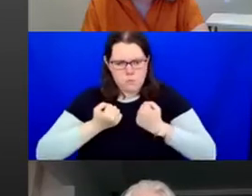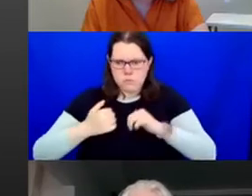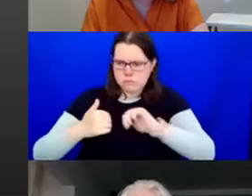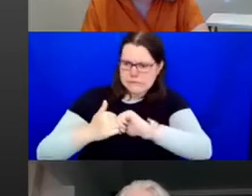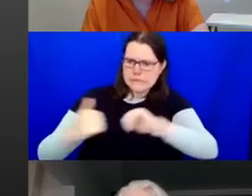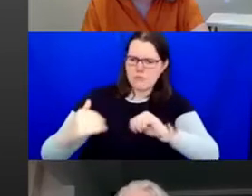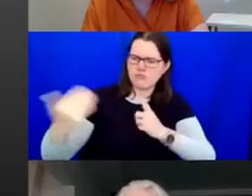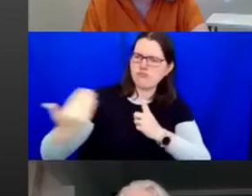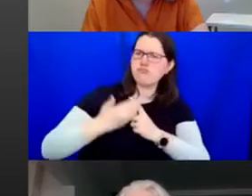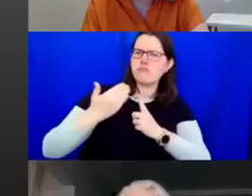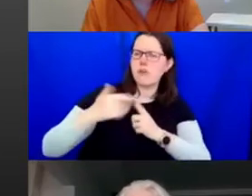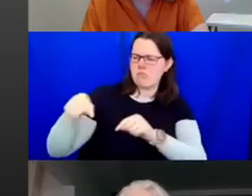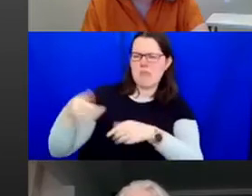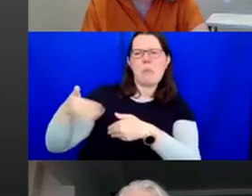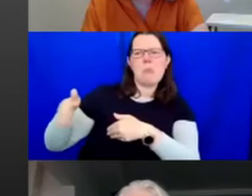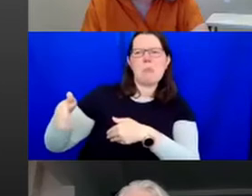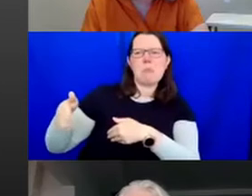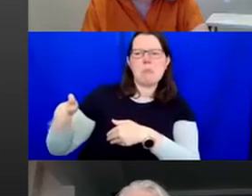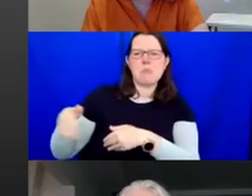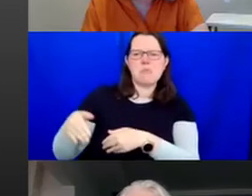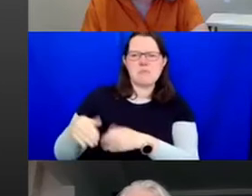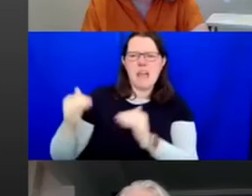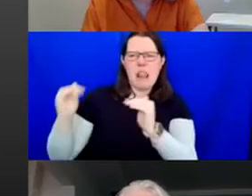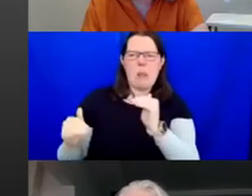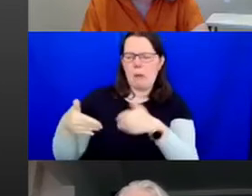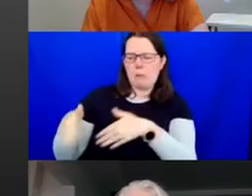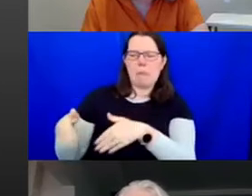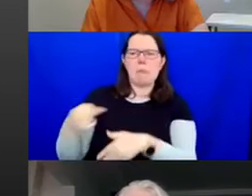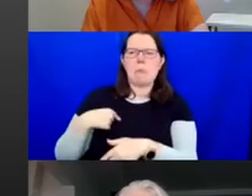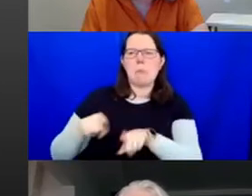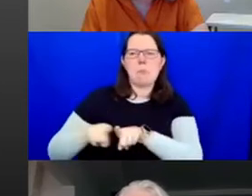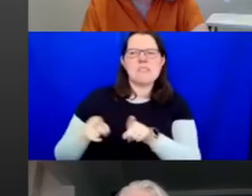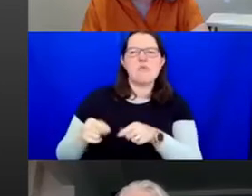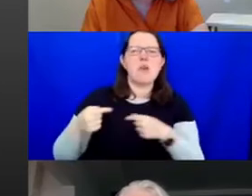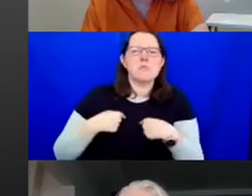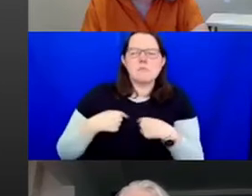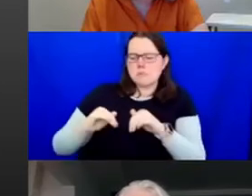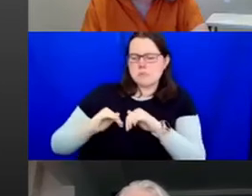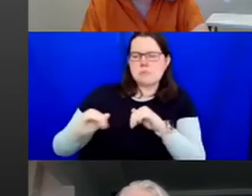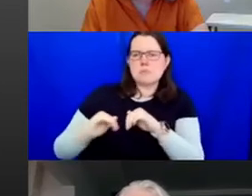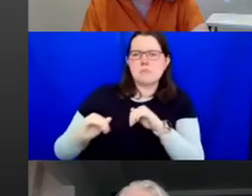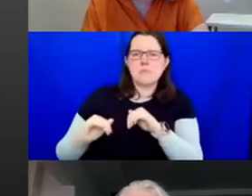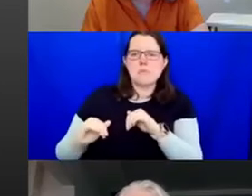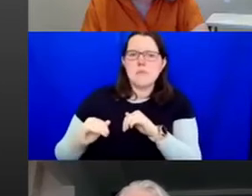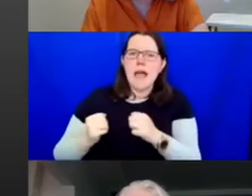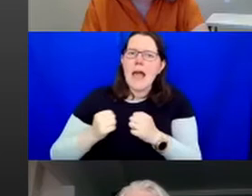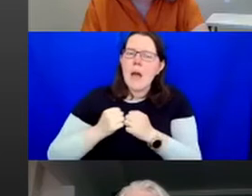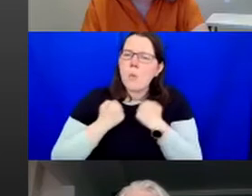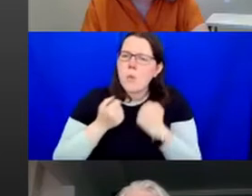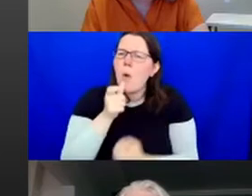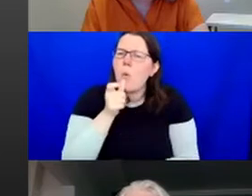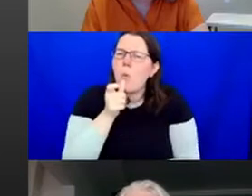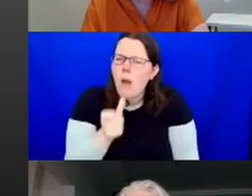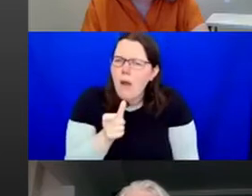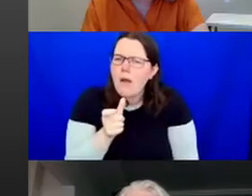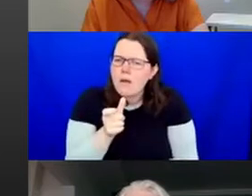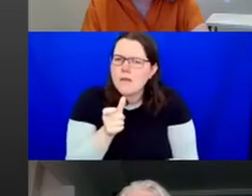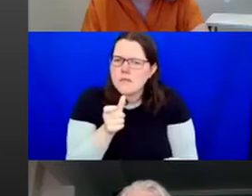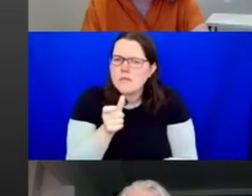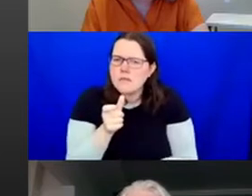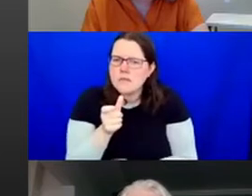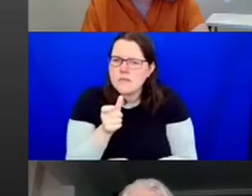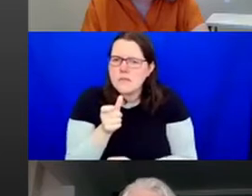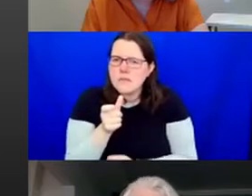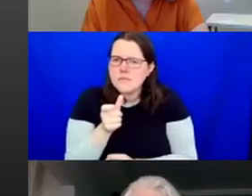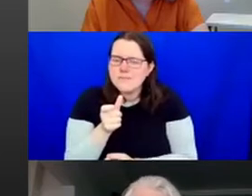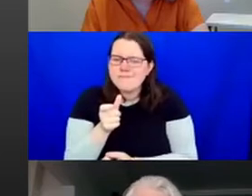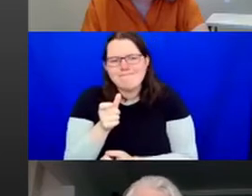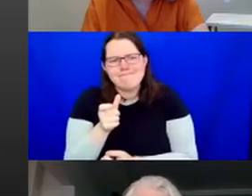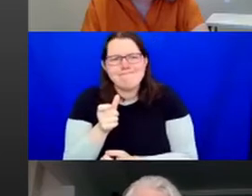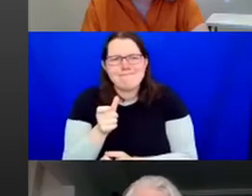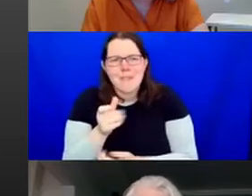riffraff. Most of these words we use are innocuous but hold sway during conversations around